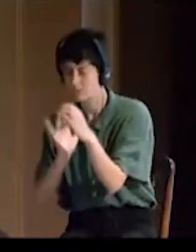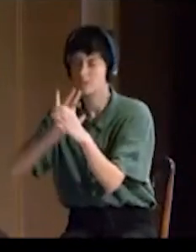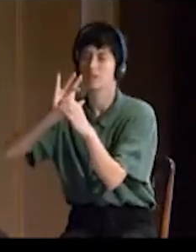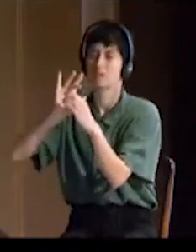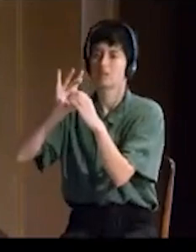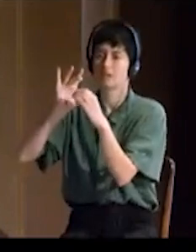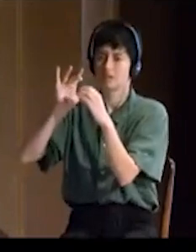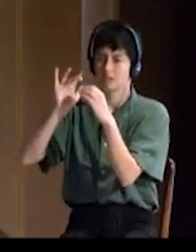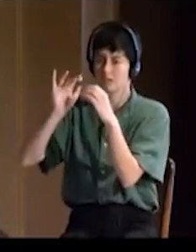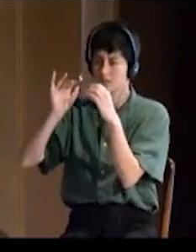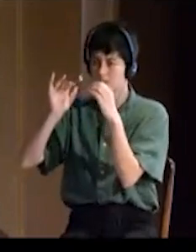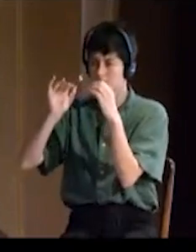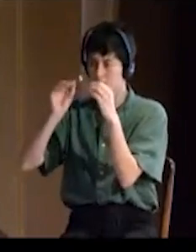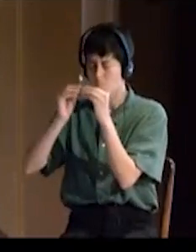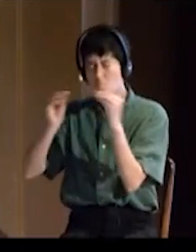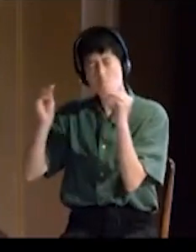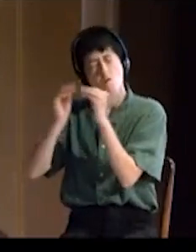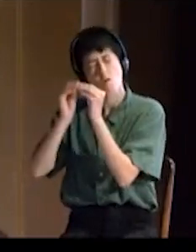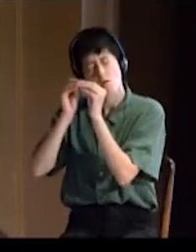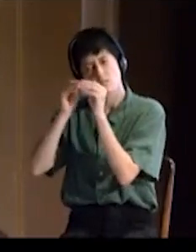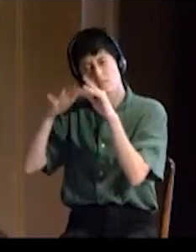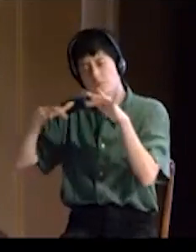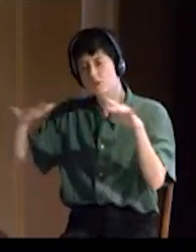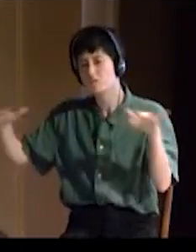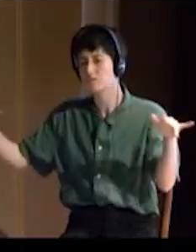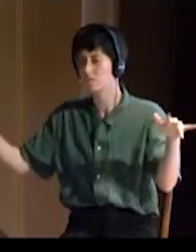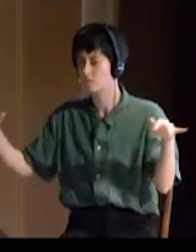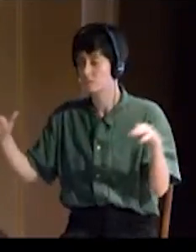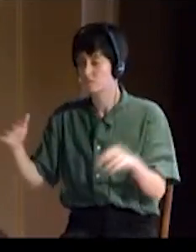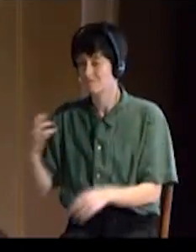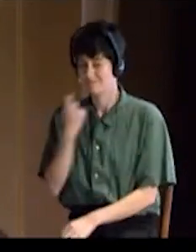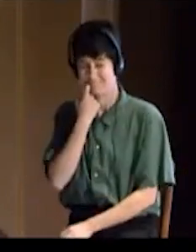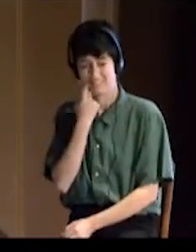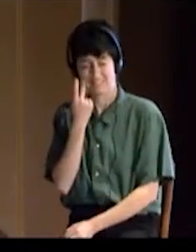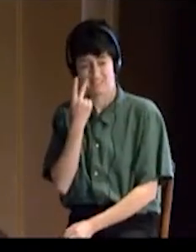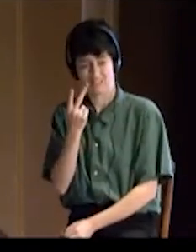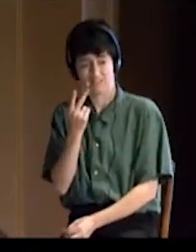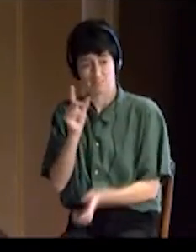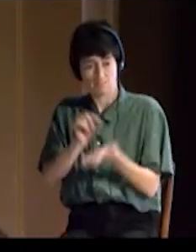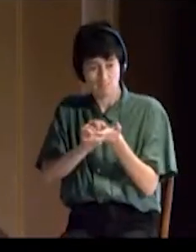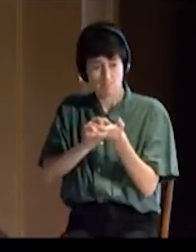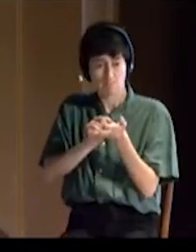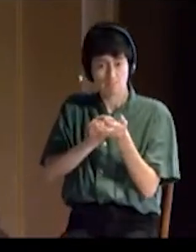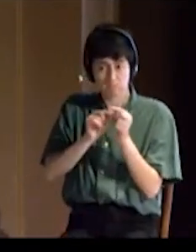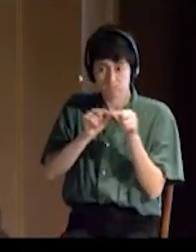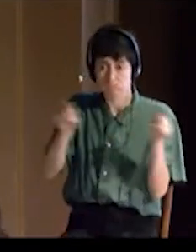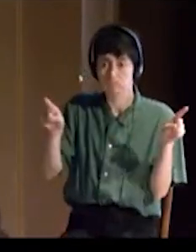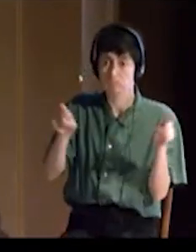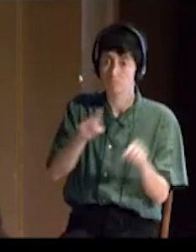1,000 new species of lichens. So I definitely believe